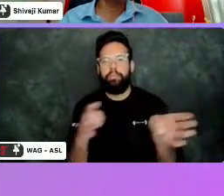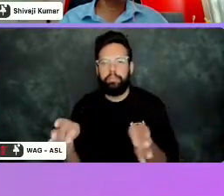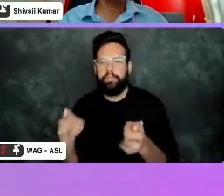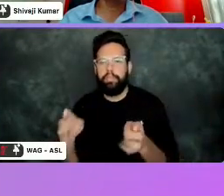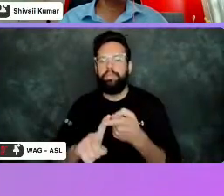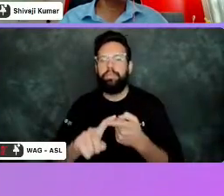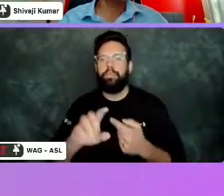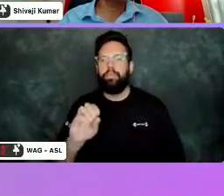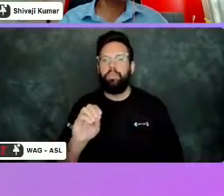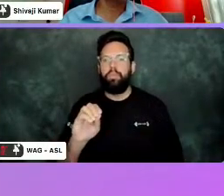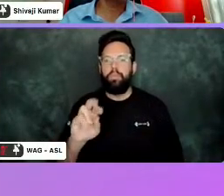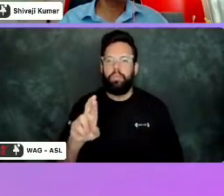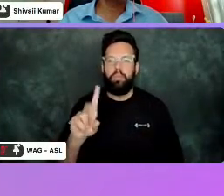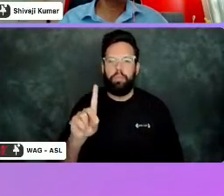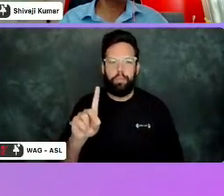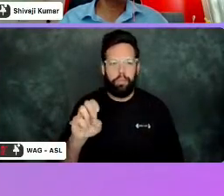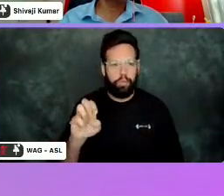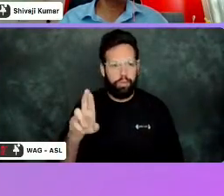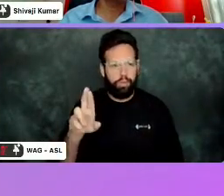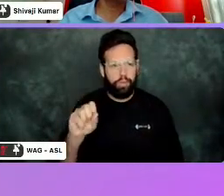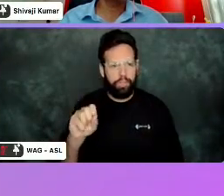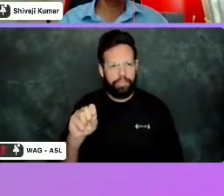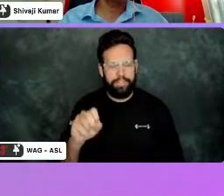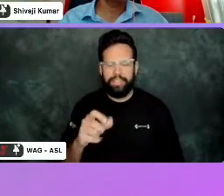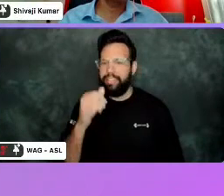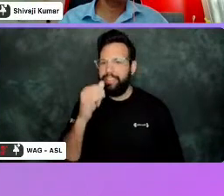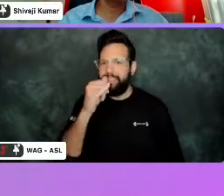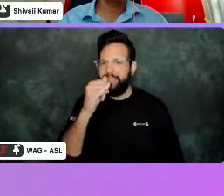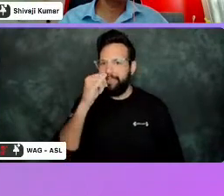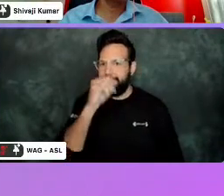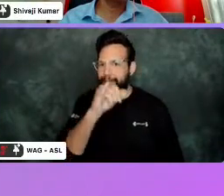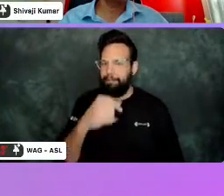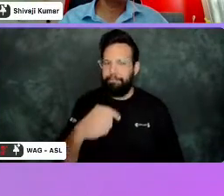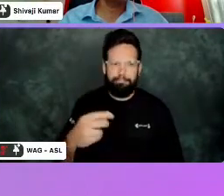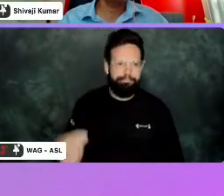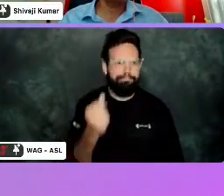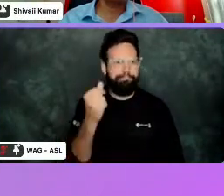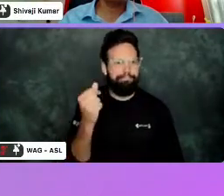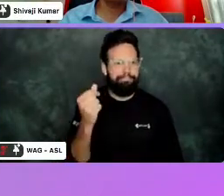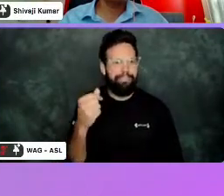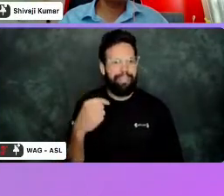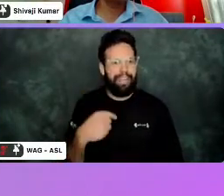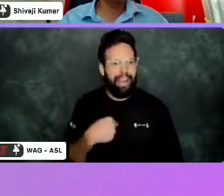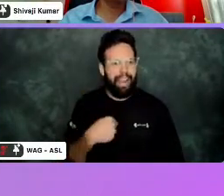And the silly Harris set the actual component to be used for all of these table headers.